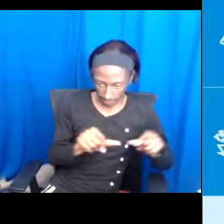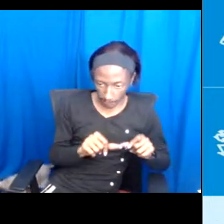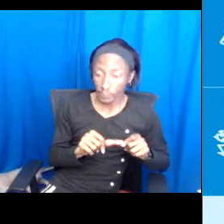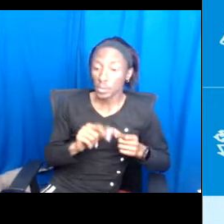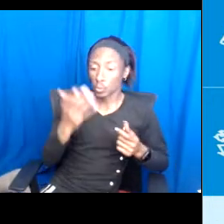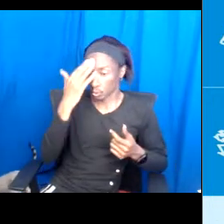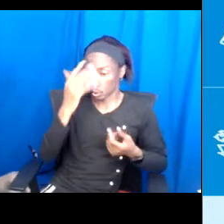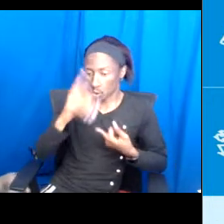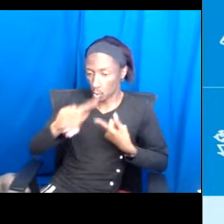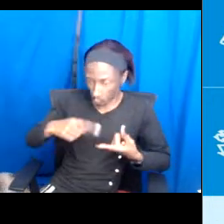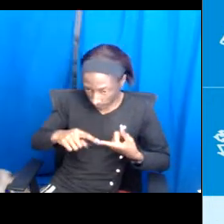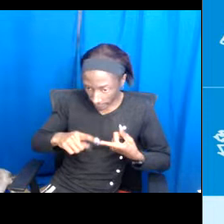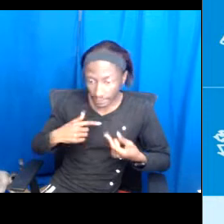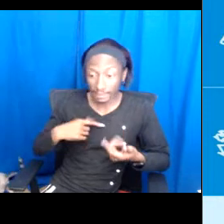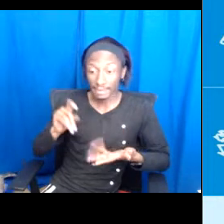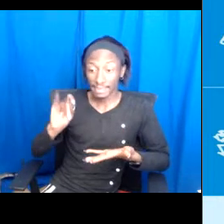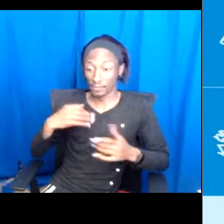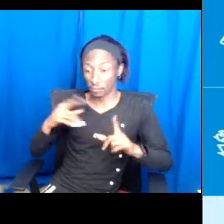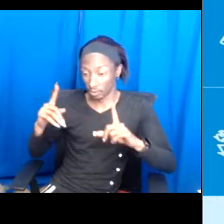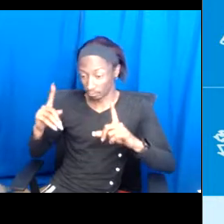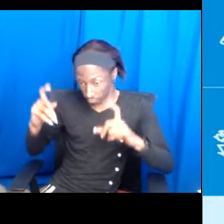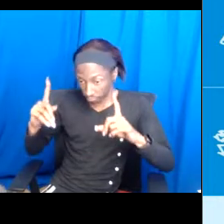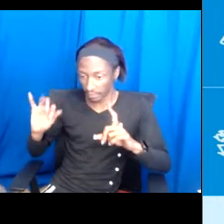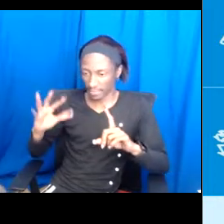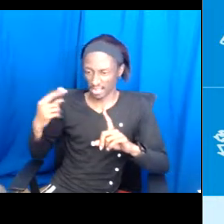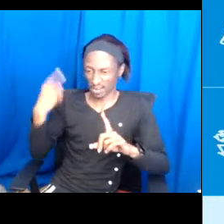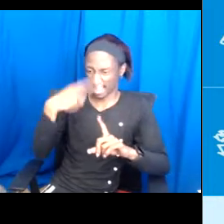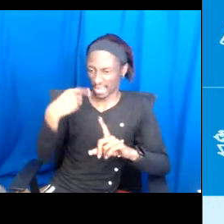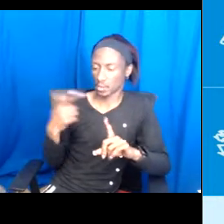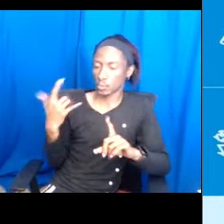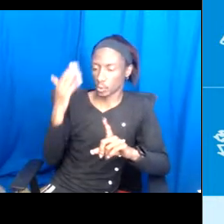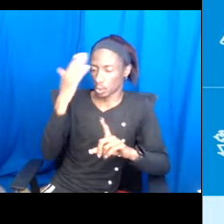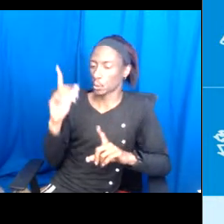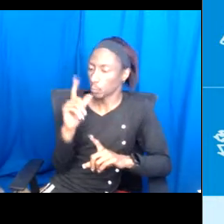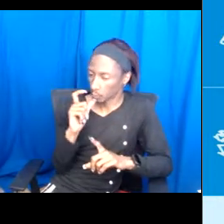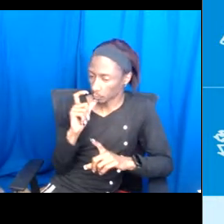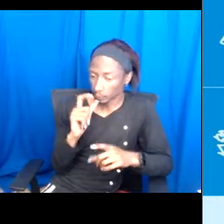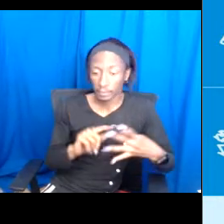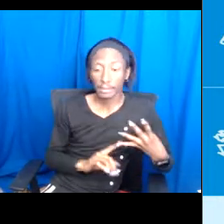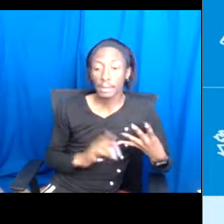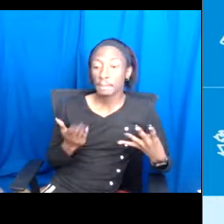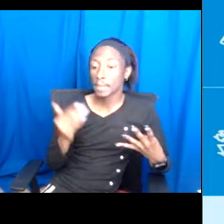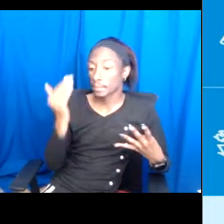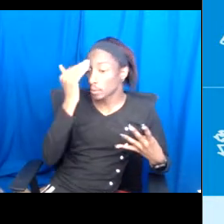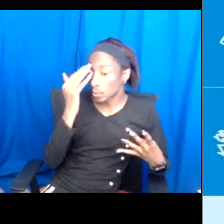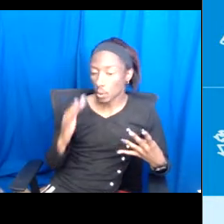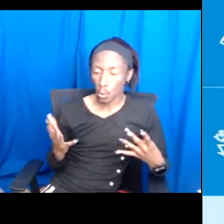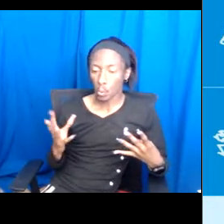And if we take a picture of their head, now we know who is there. We also know maybe what it's doing and who it's with.